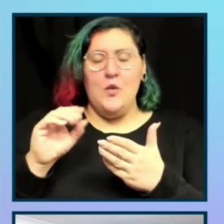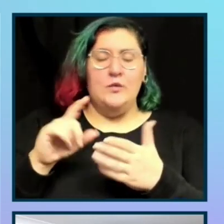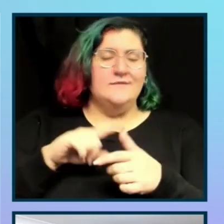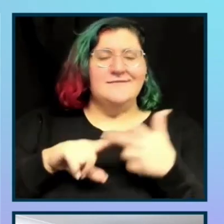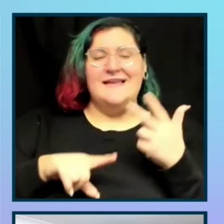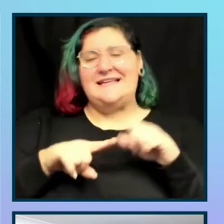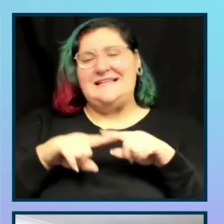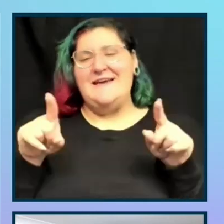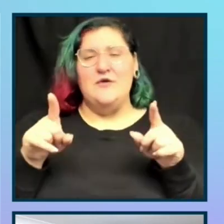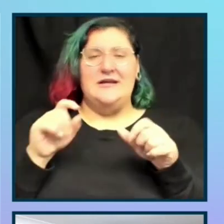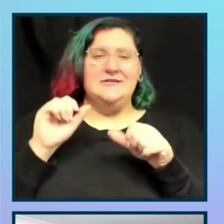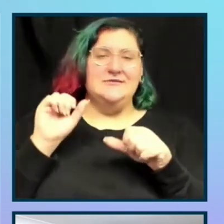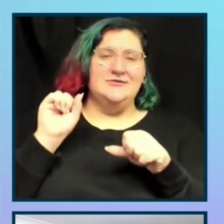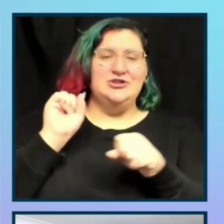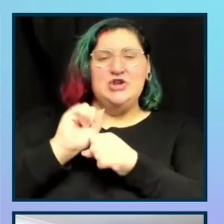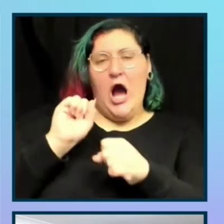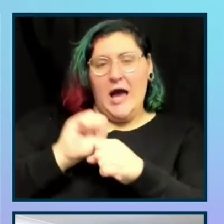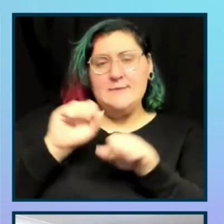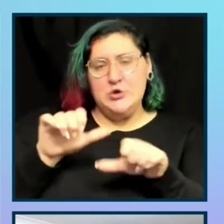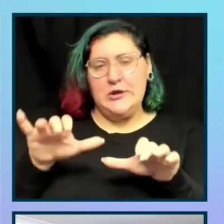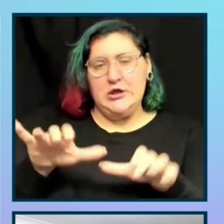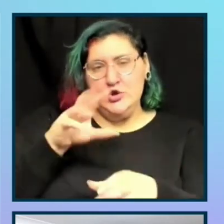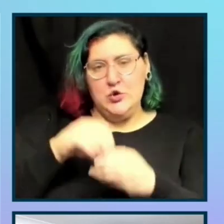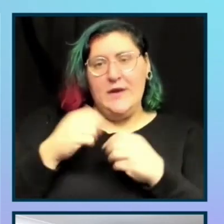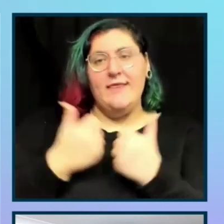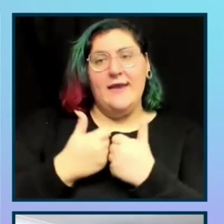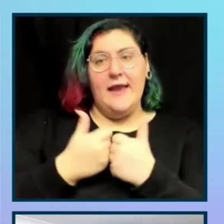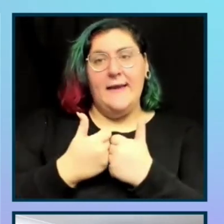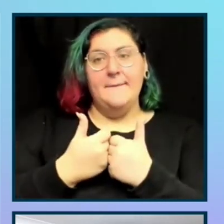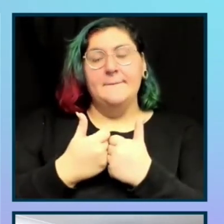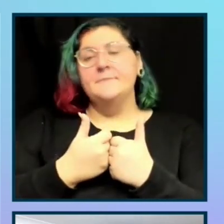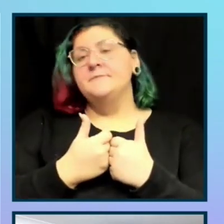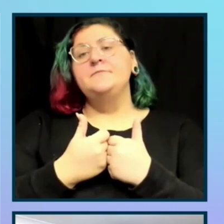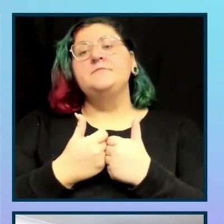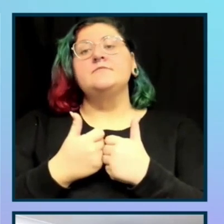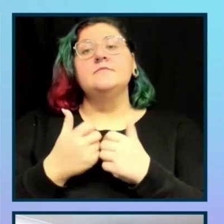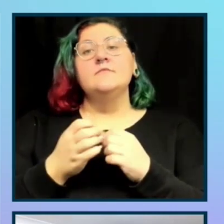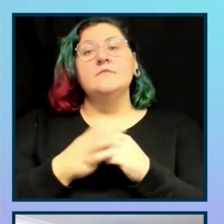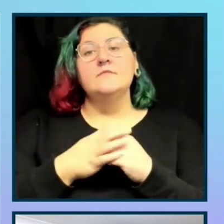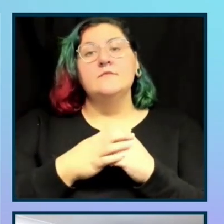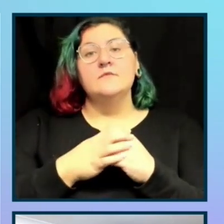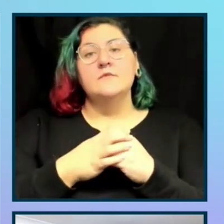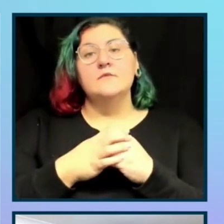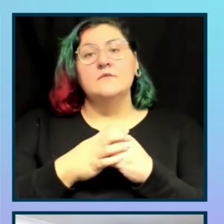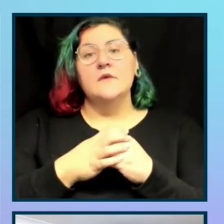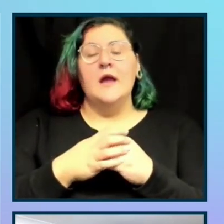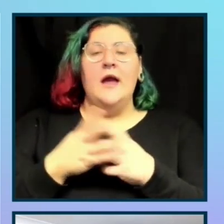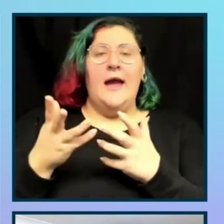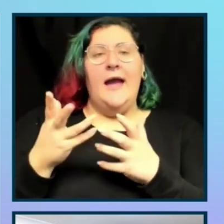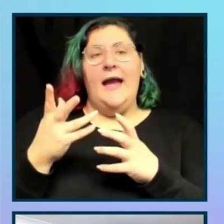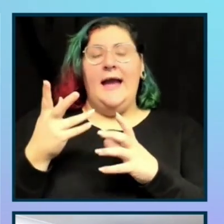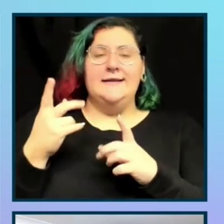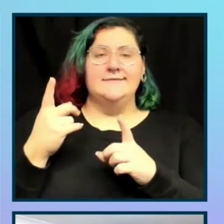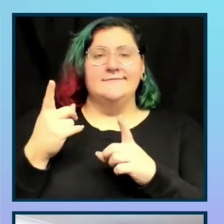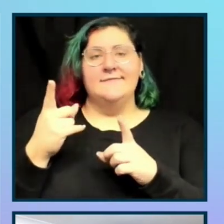they encourage essentially fighting over, you know, each other's loot and whatnot, as well.